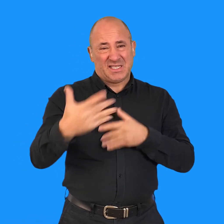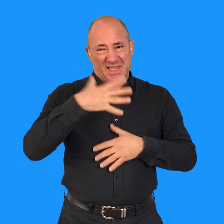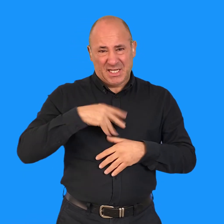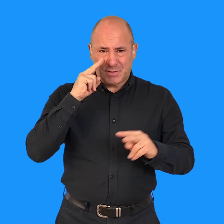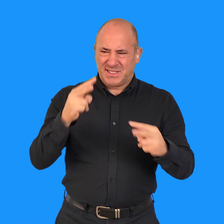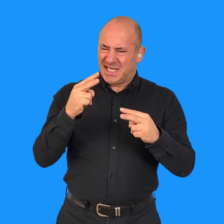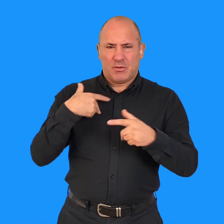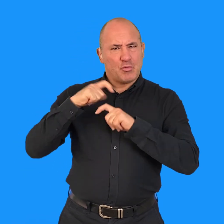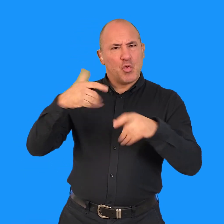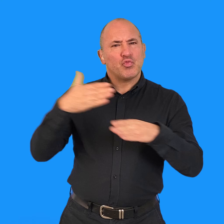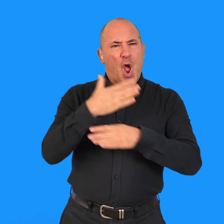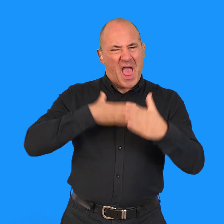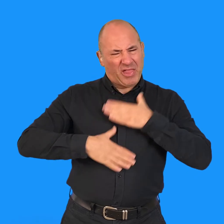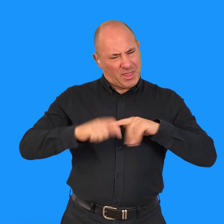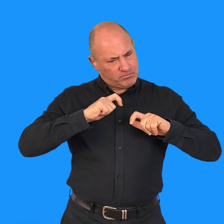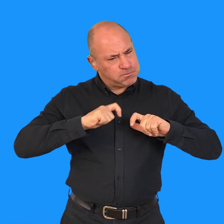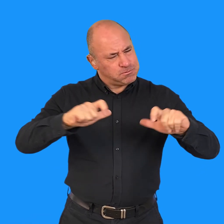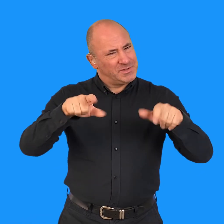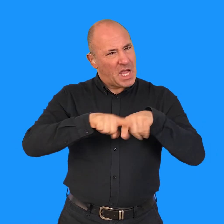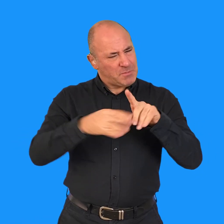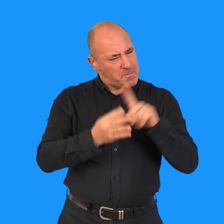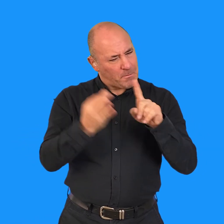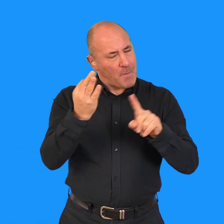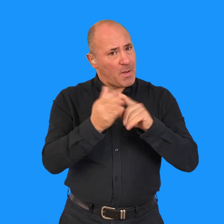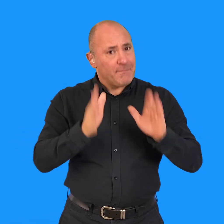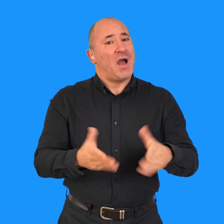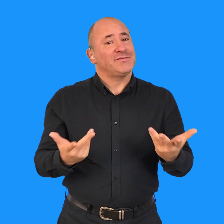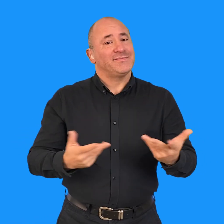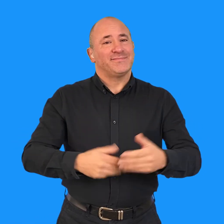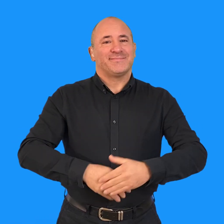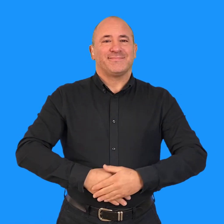that that's a constant work ethic that we do.